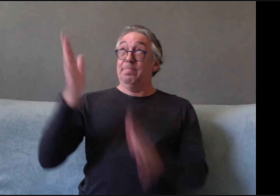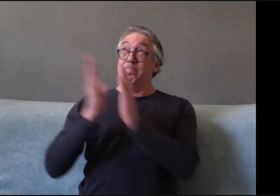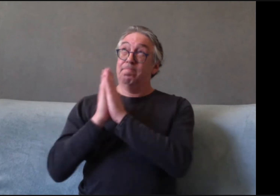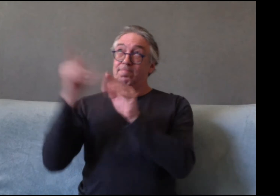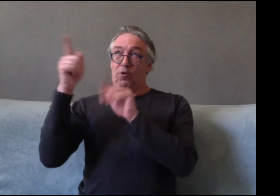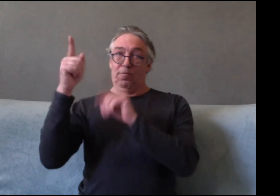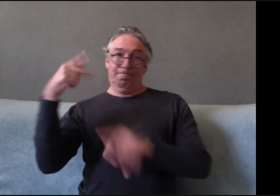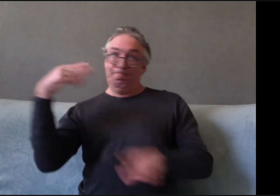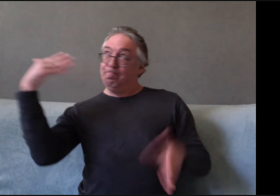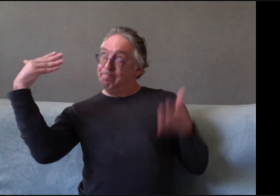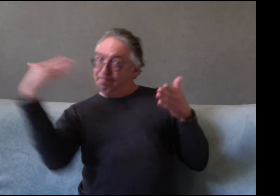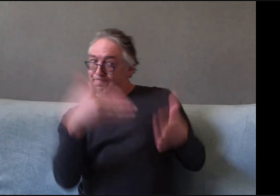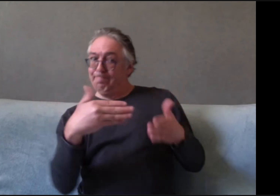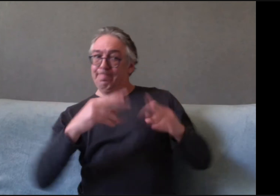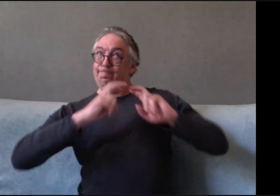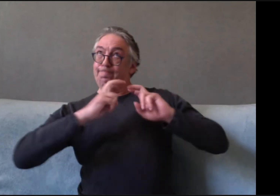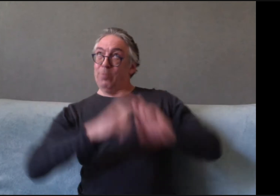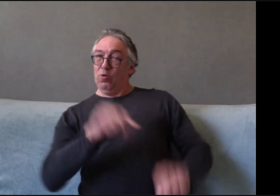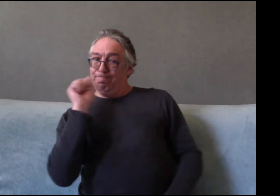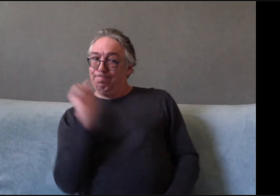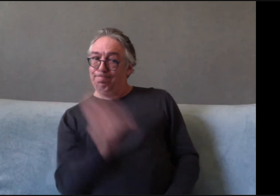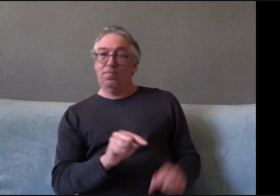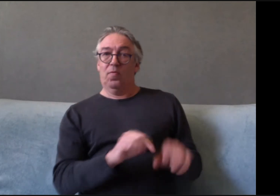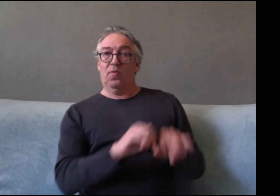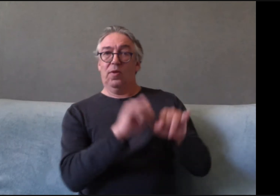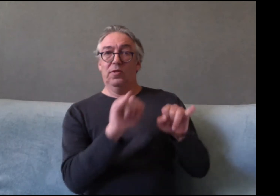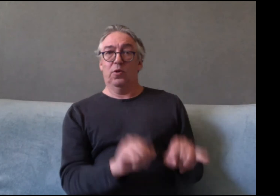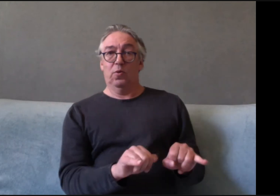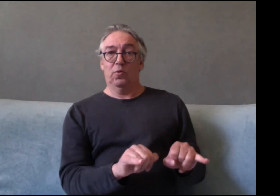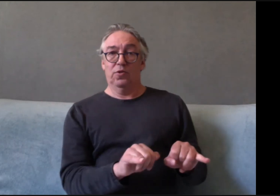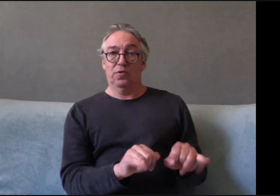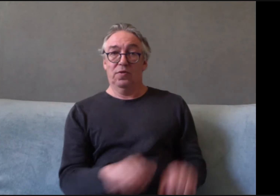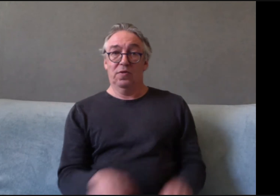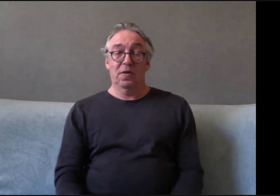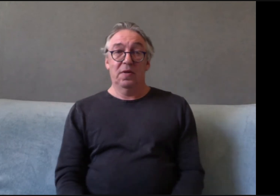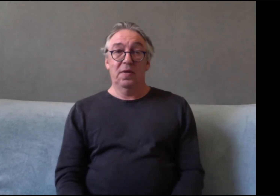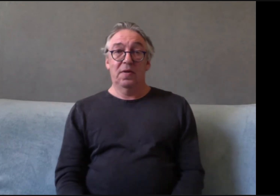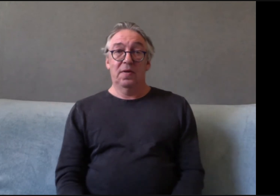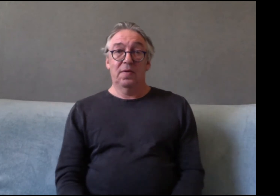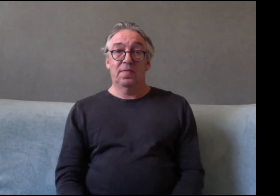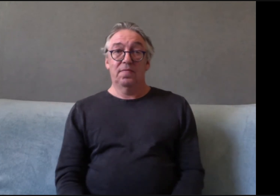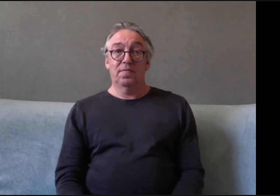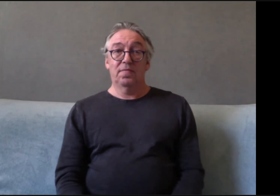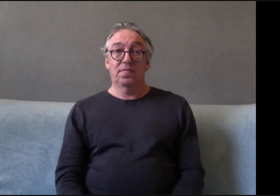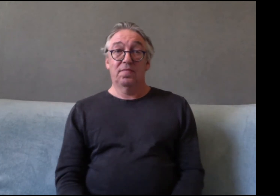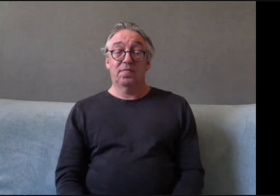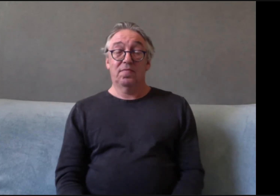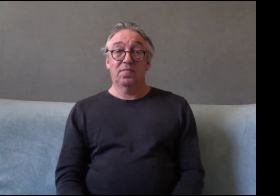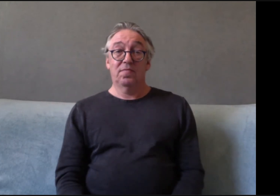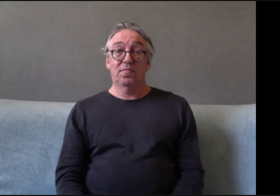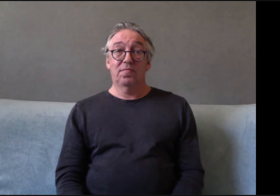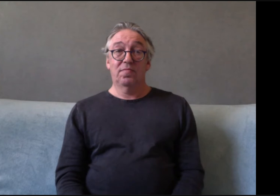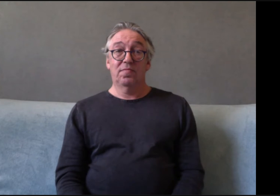Taking into account this institution has other risks, put on evidence